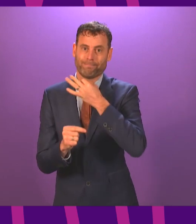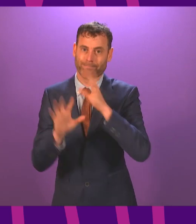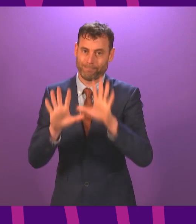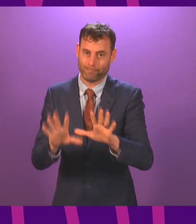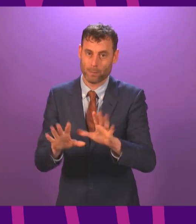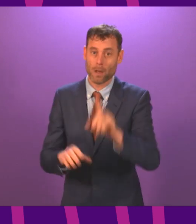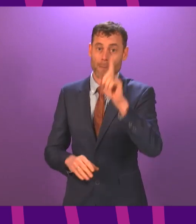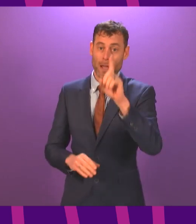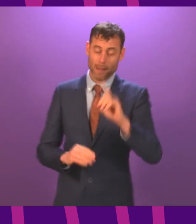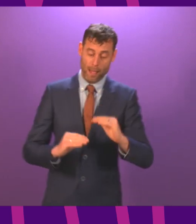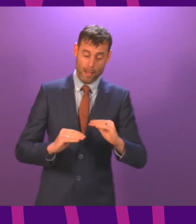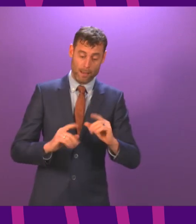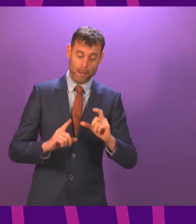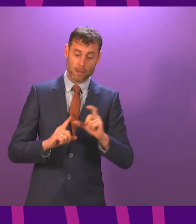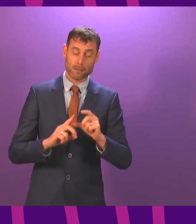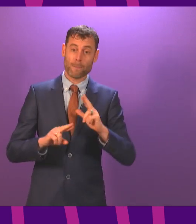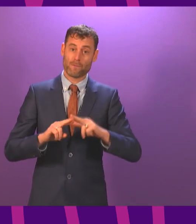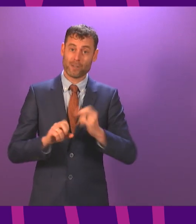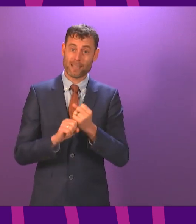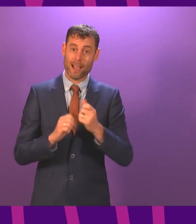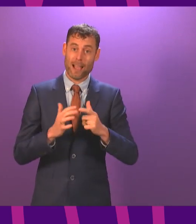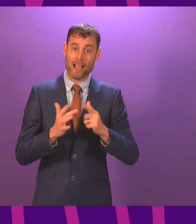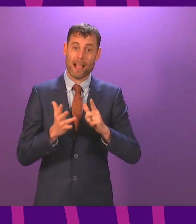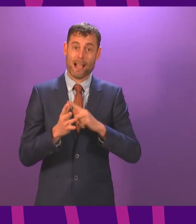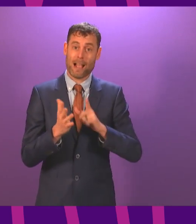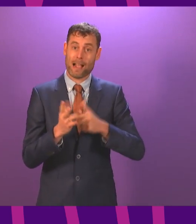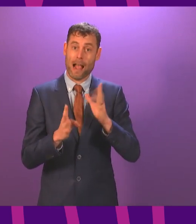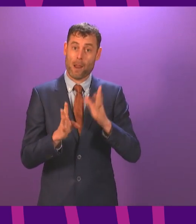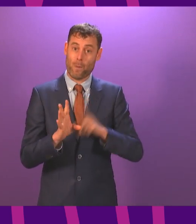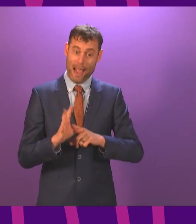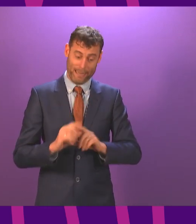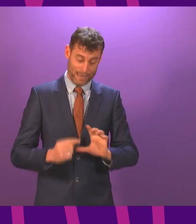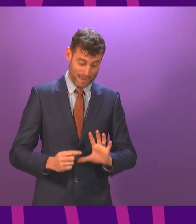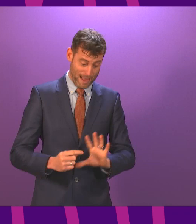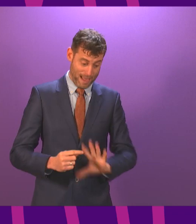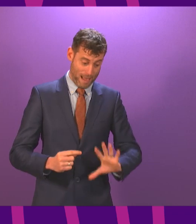is that Dumfries and Galloway is bordered by areas that have significant, higher levels